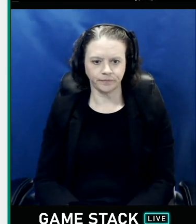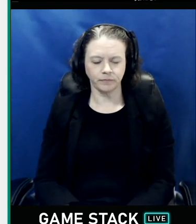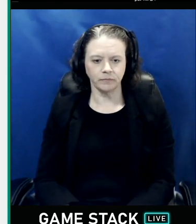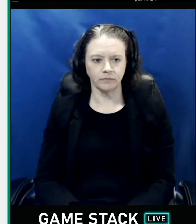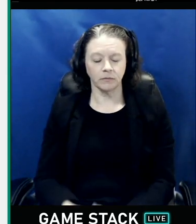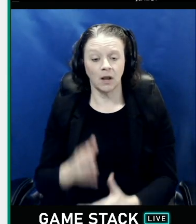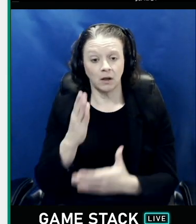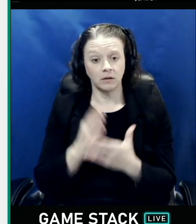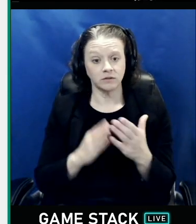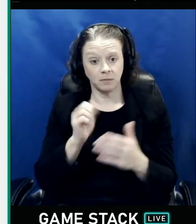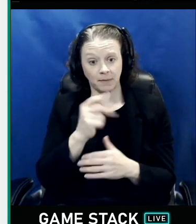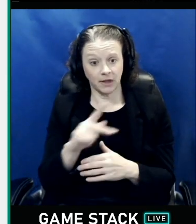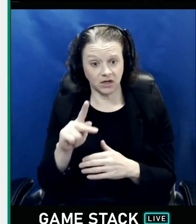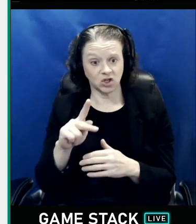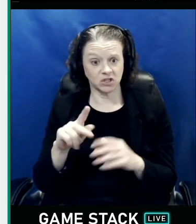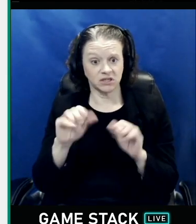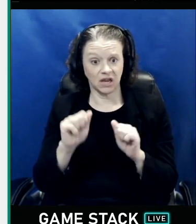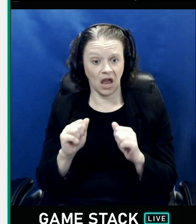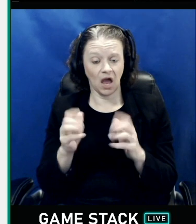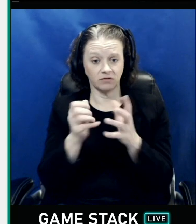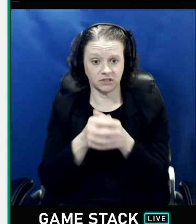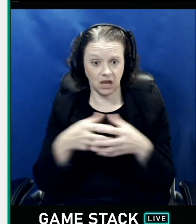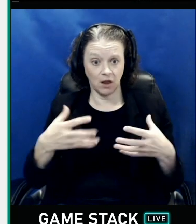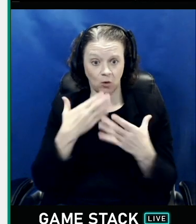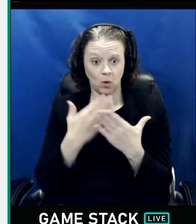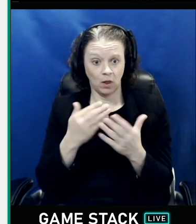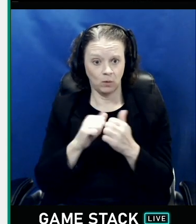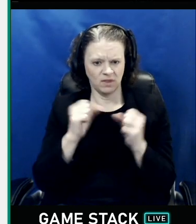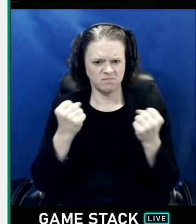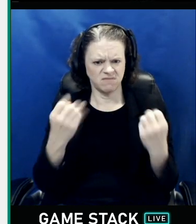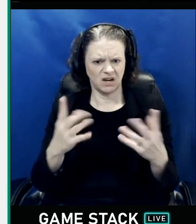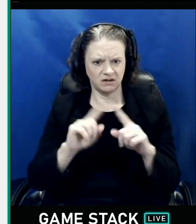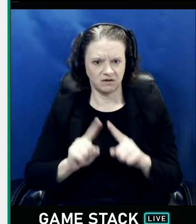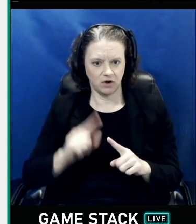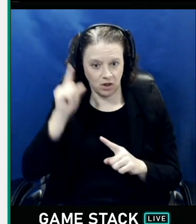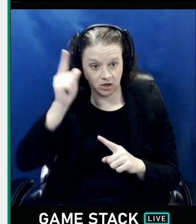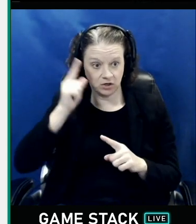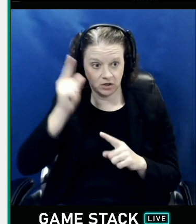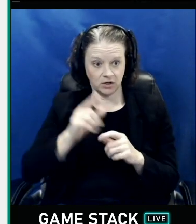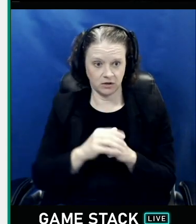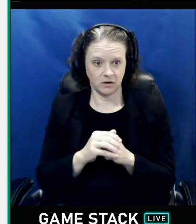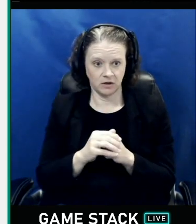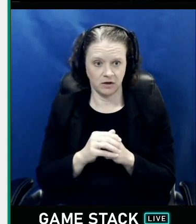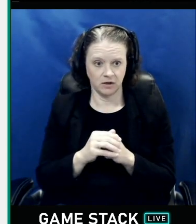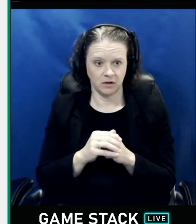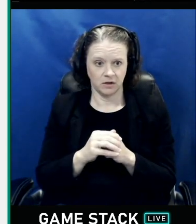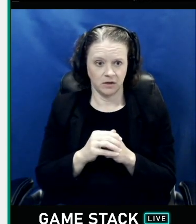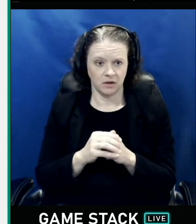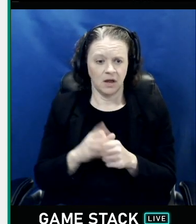Some applications scale very well with many logical processors. Cinebench R23 improved 28% thanks to SMT